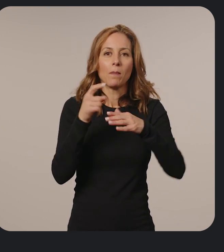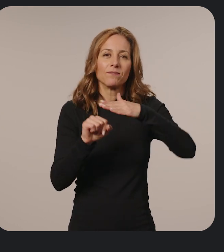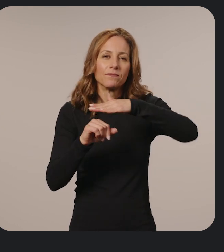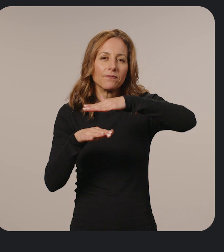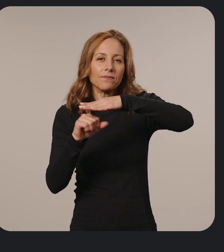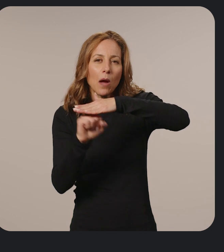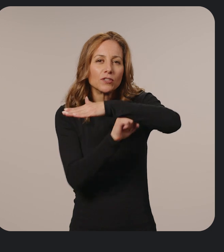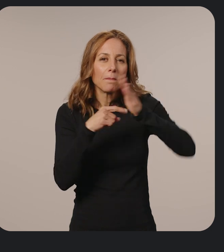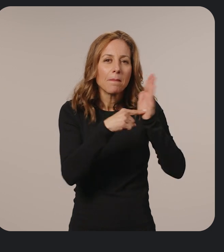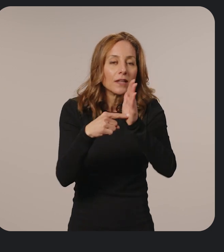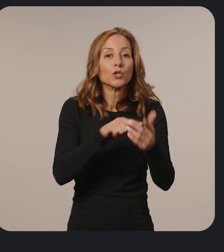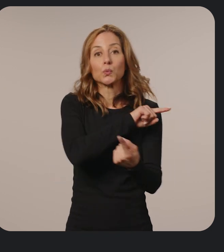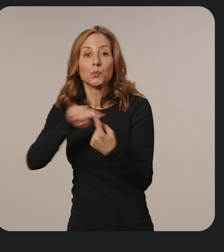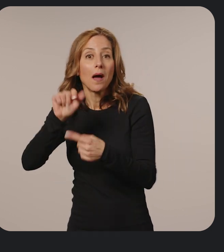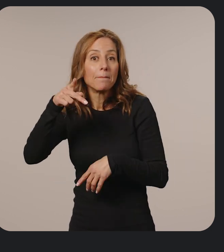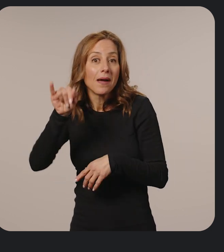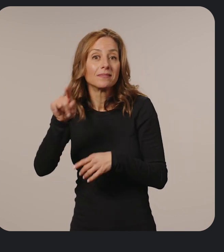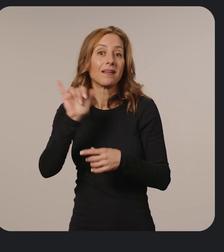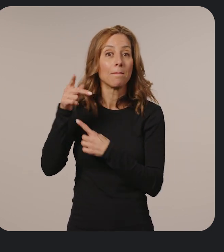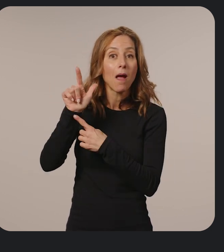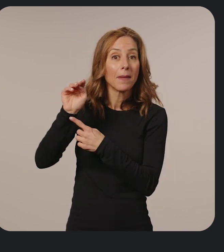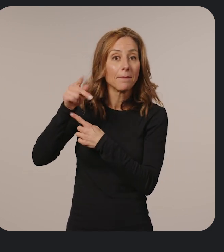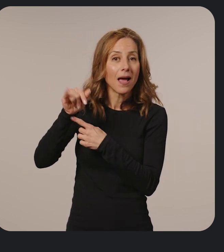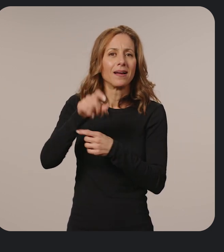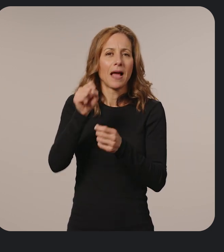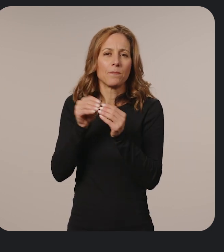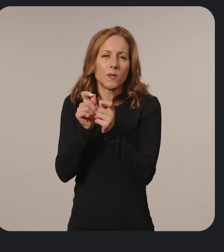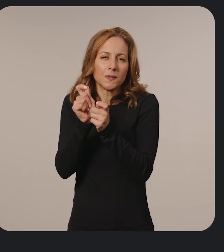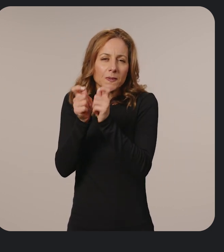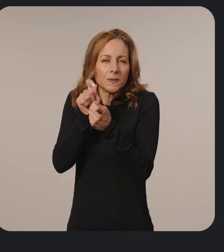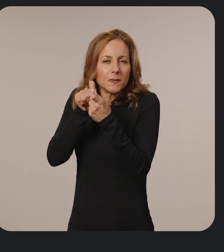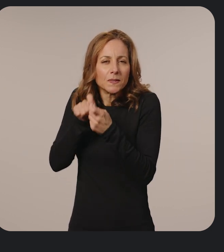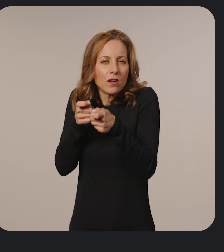that you can get more fine grained control with. But there's one more topic I'd love to explore with you,